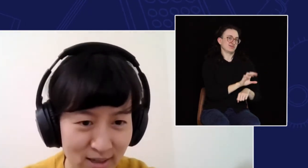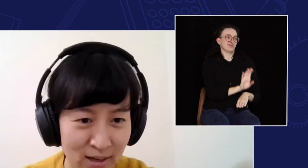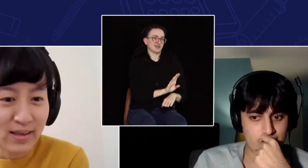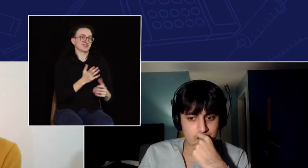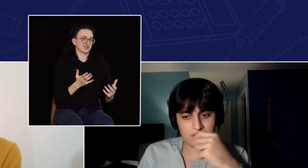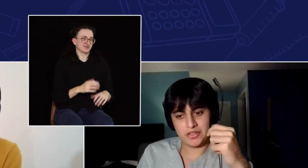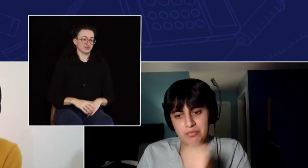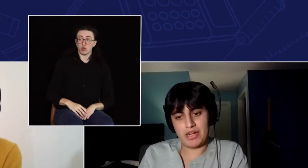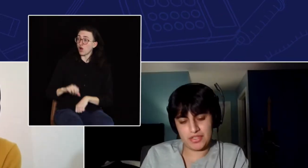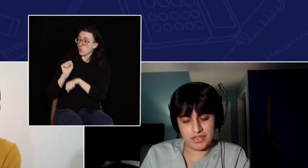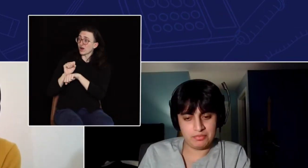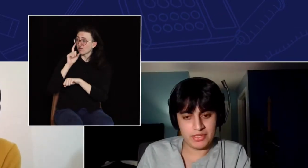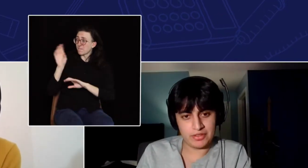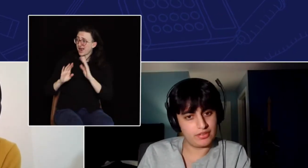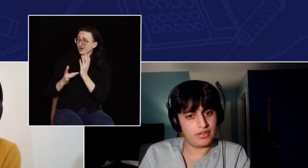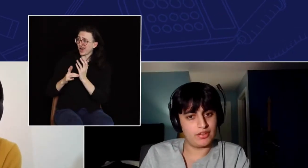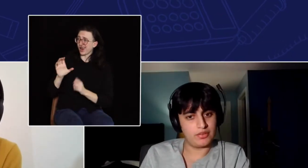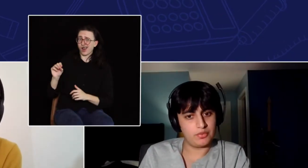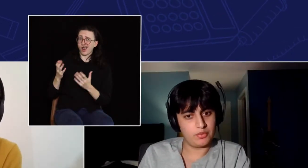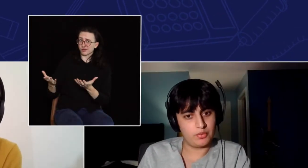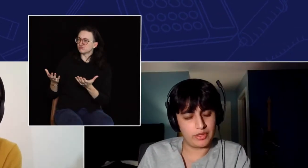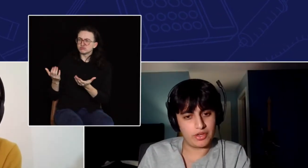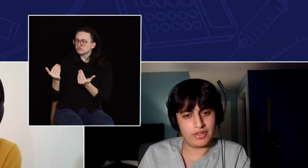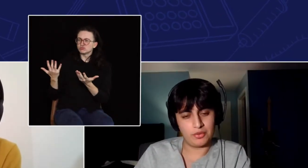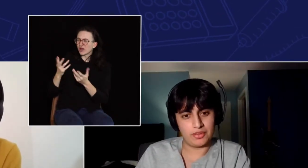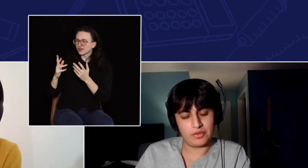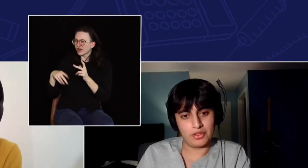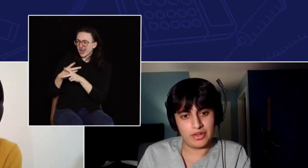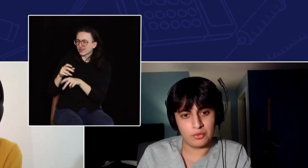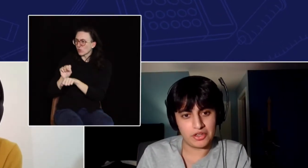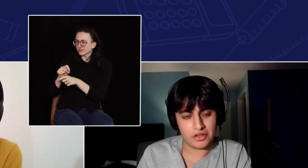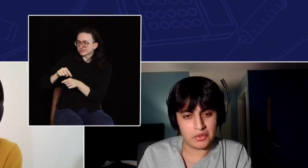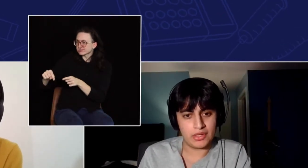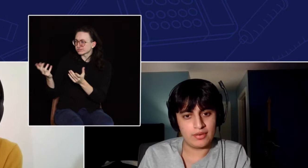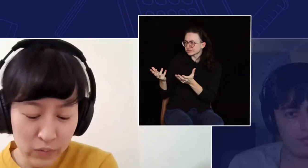[ZAIN:] Working for a biotech company. What kind of work? -- What line of work are you in?